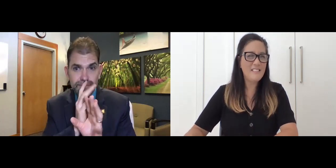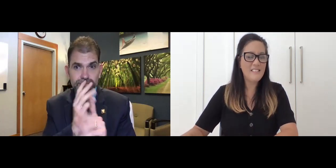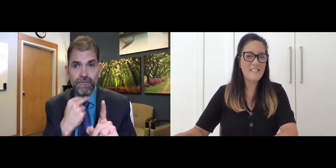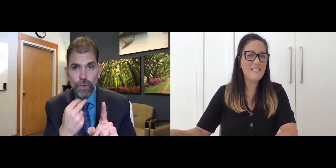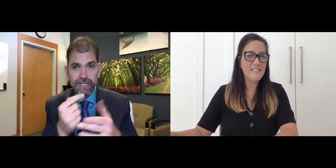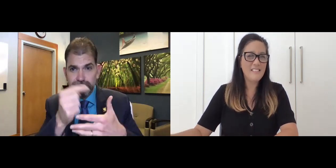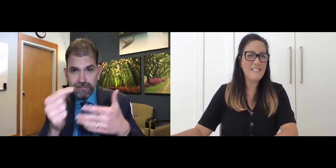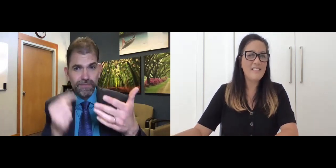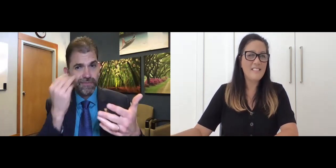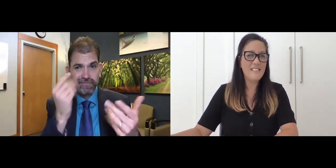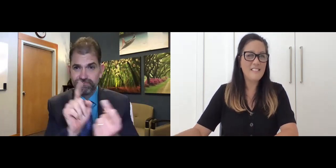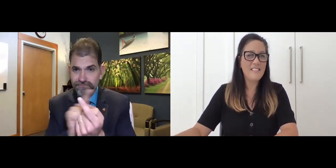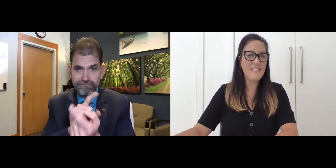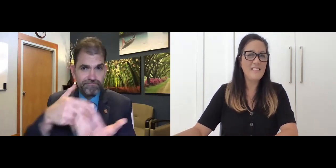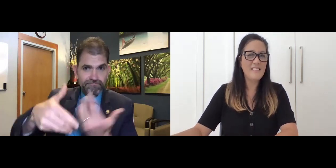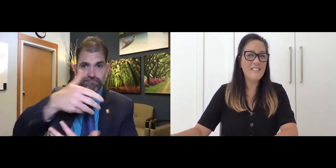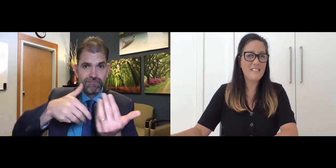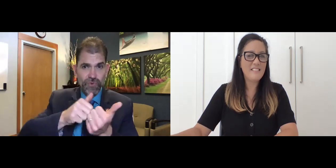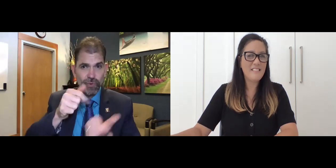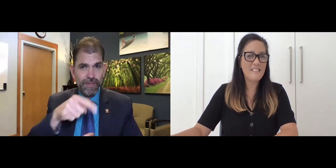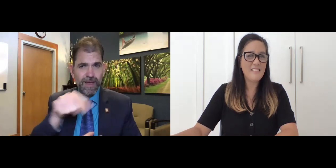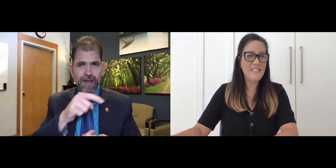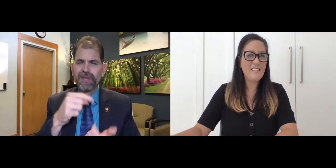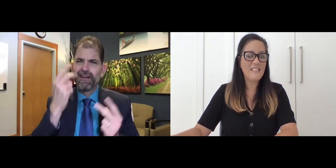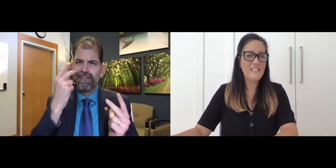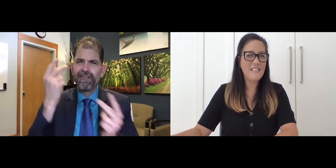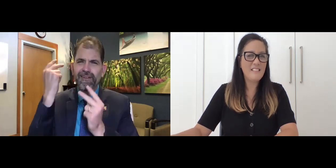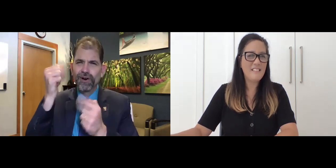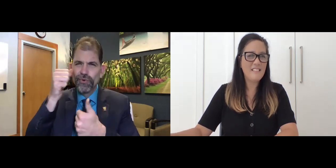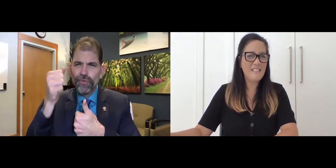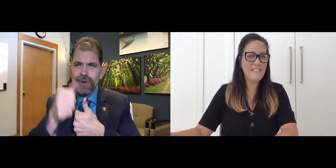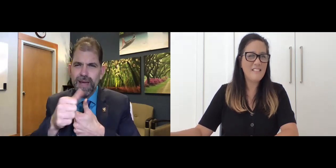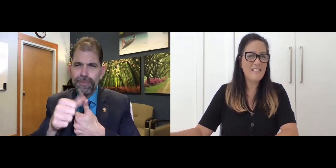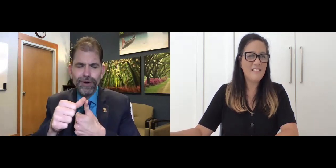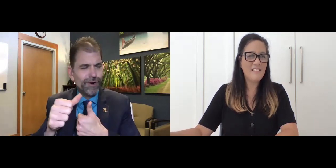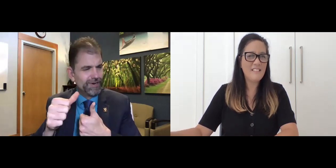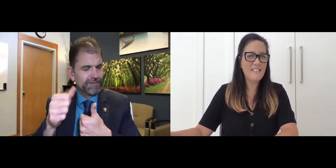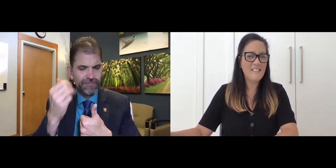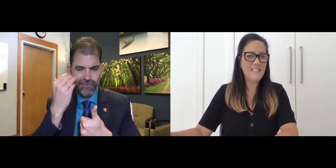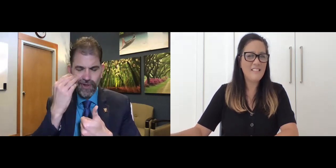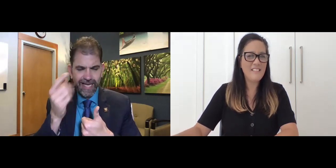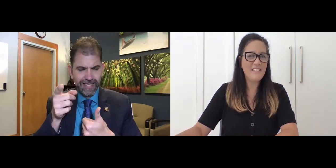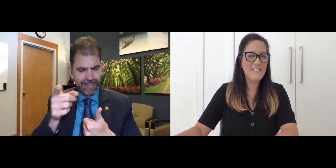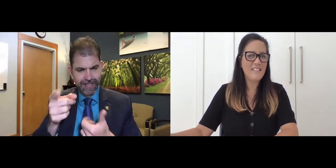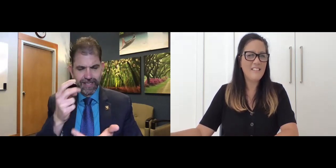close friends and then the other students who were learning to speak and lip read. And it's interesting because when I look back on